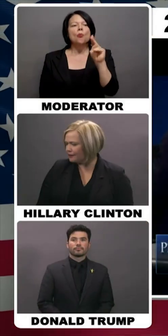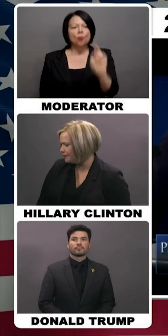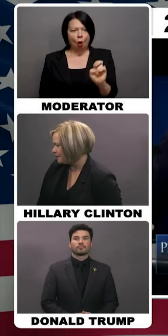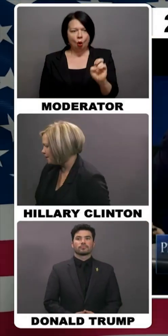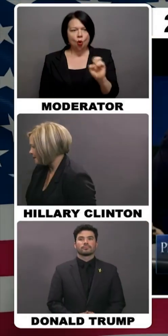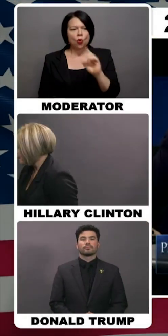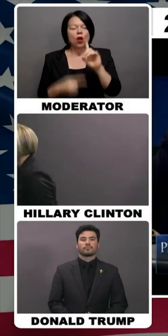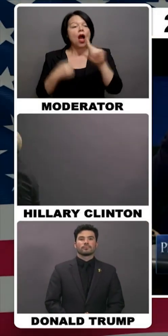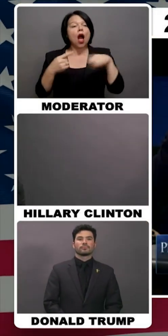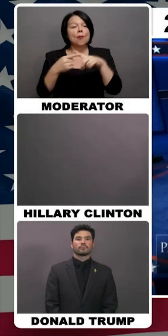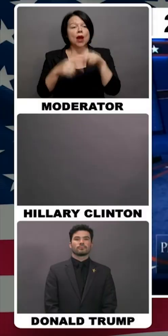Ken,